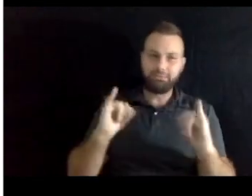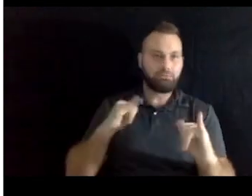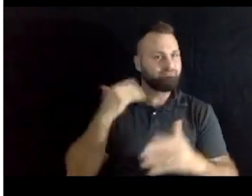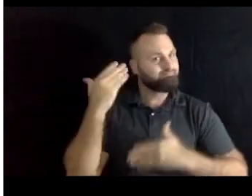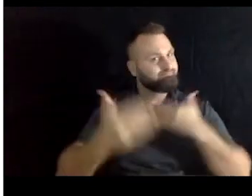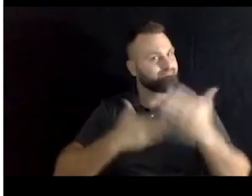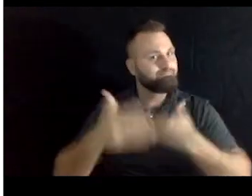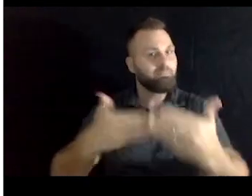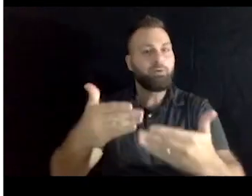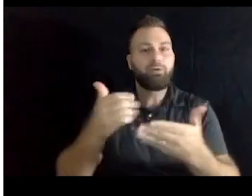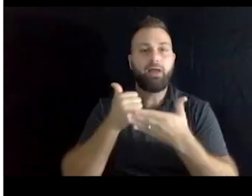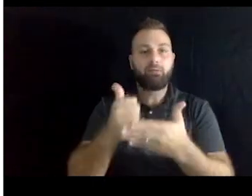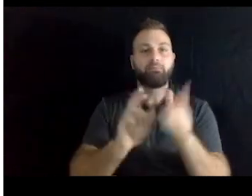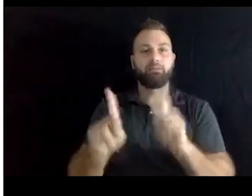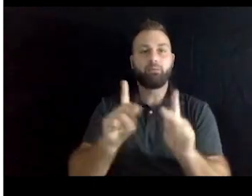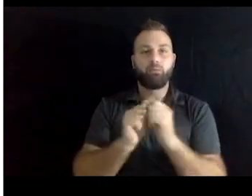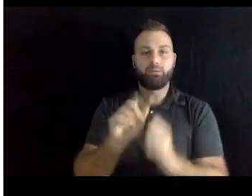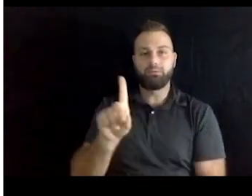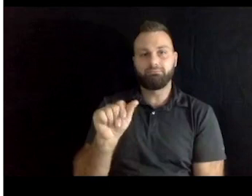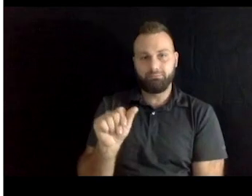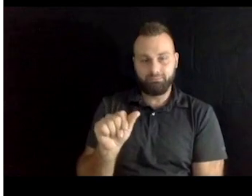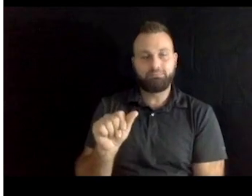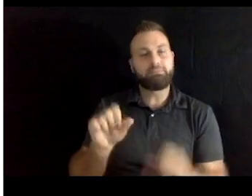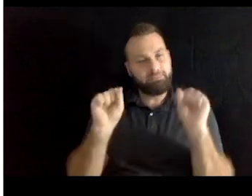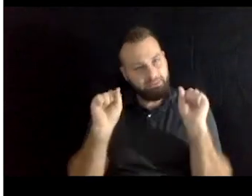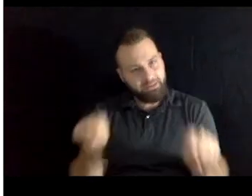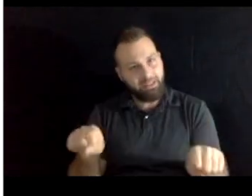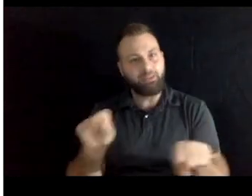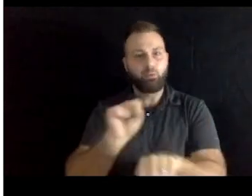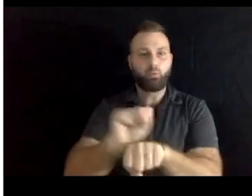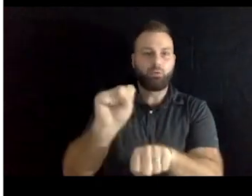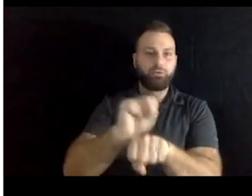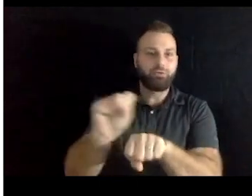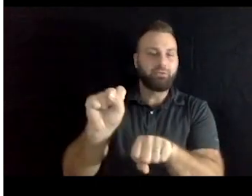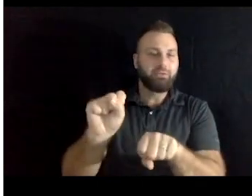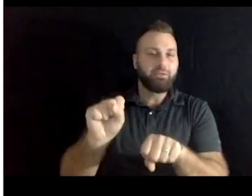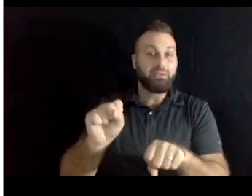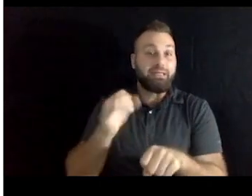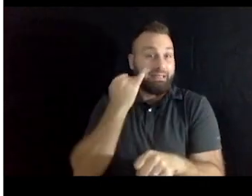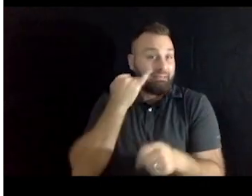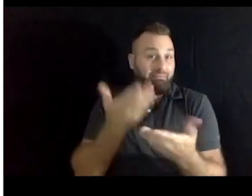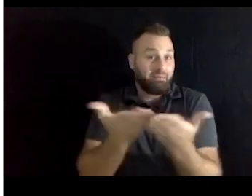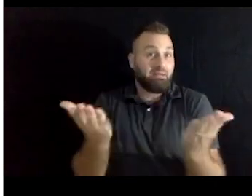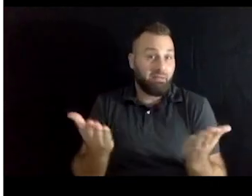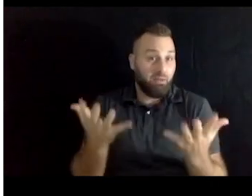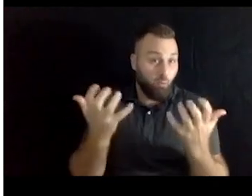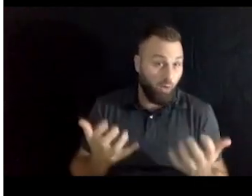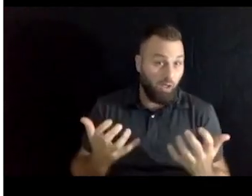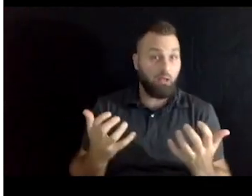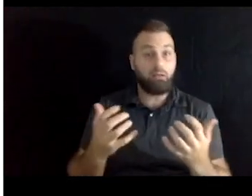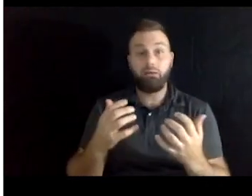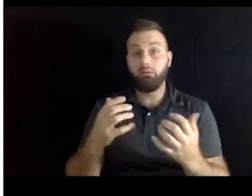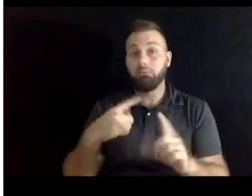So that people with disabilities can work if they if they want to and are able to.